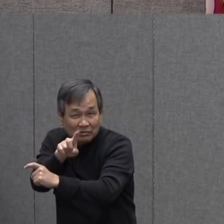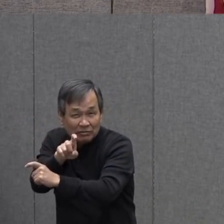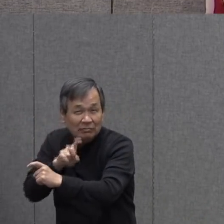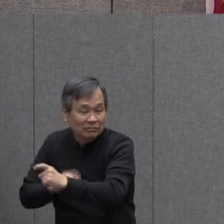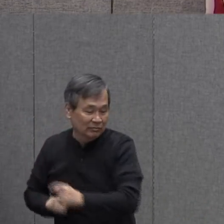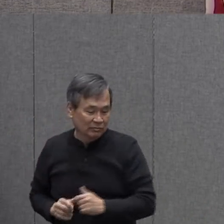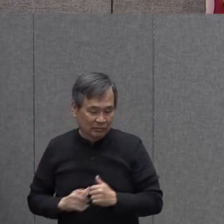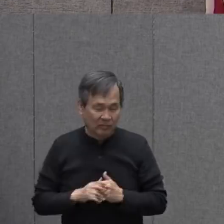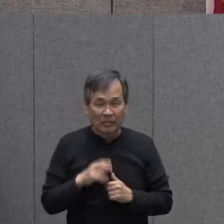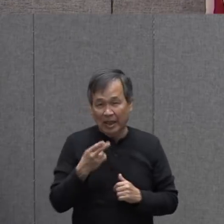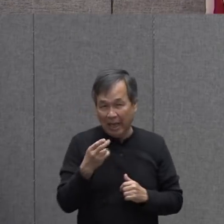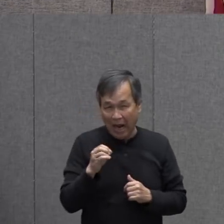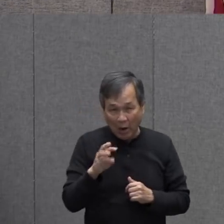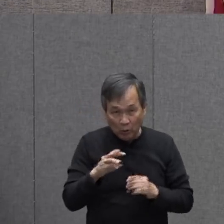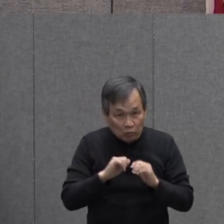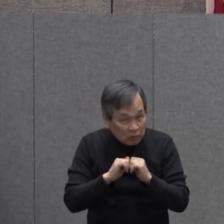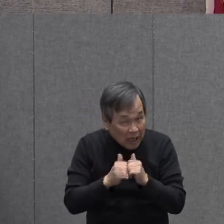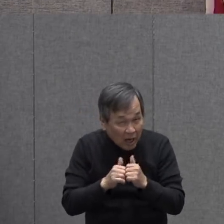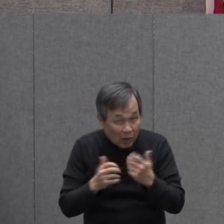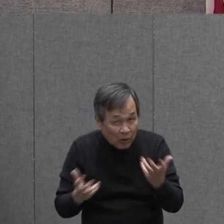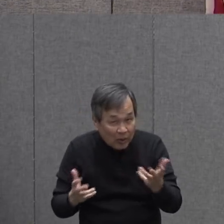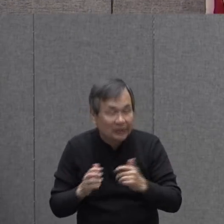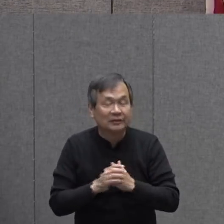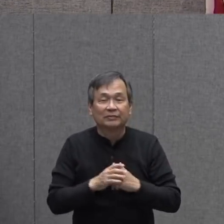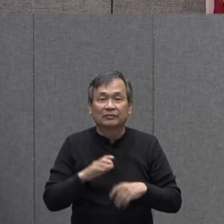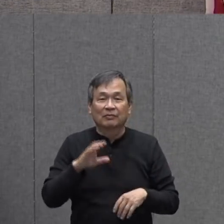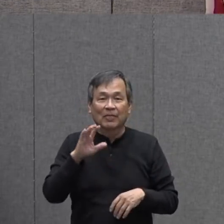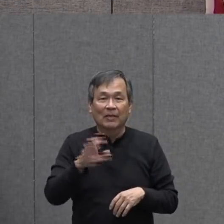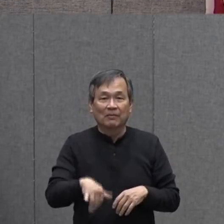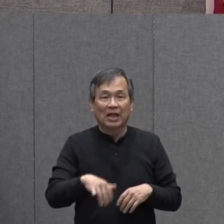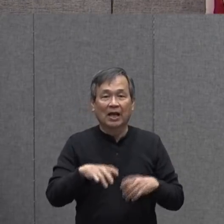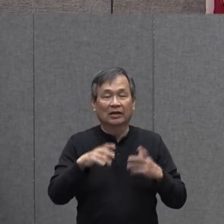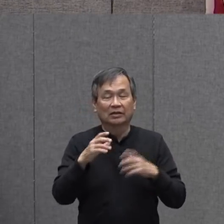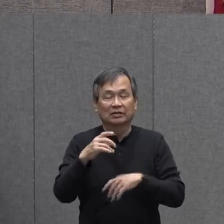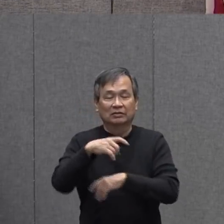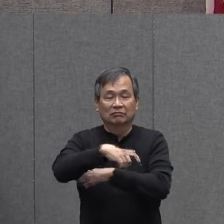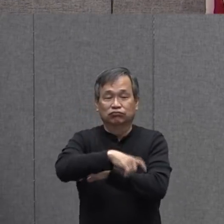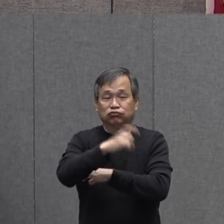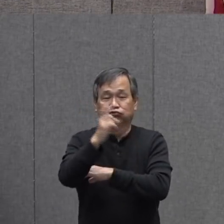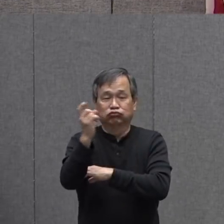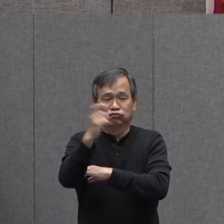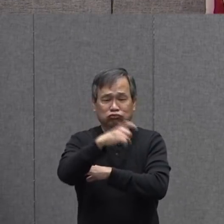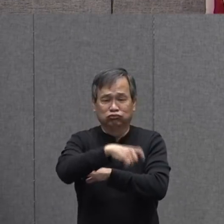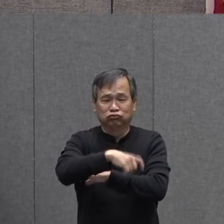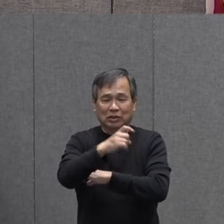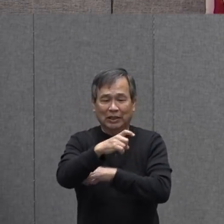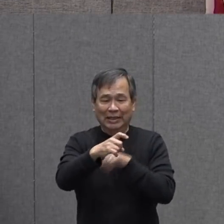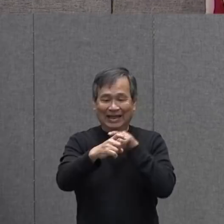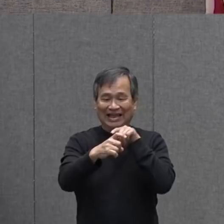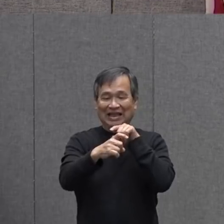How? How could I take this apart and create a different type of machine?